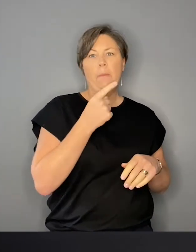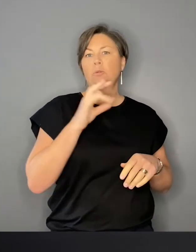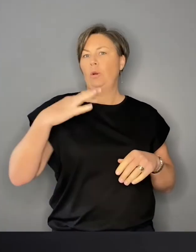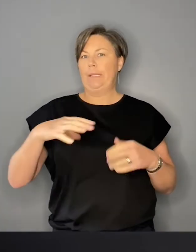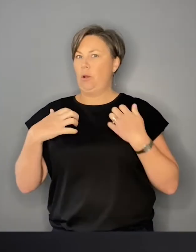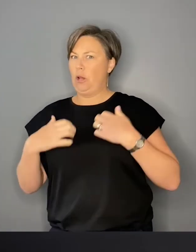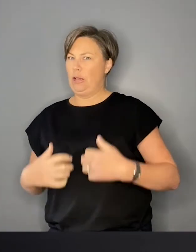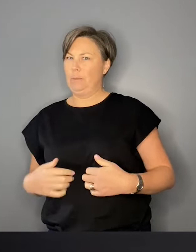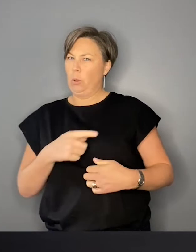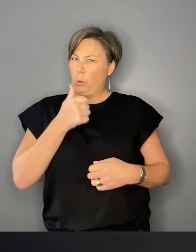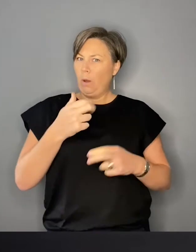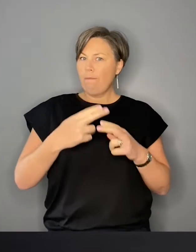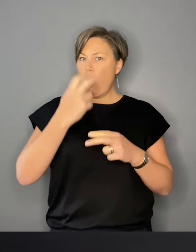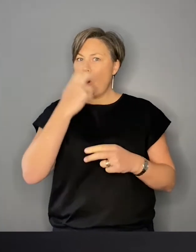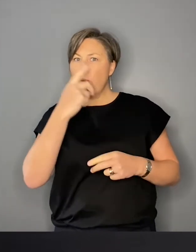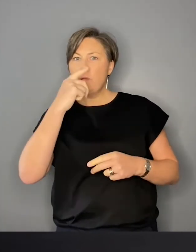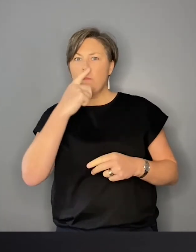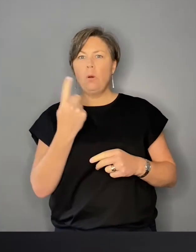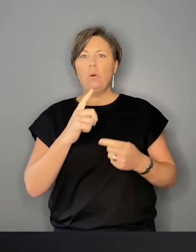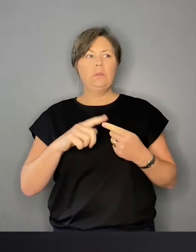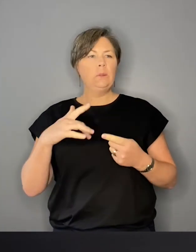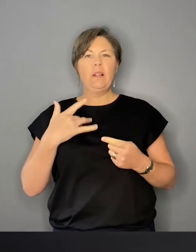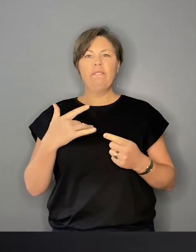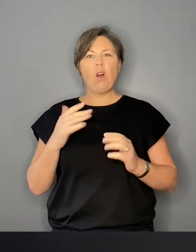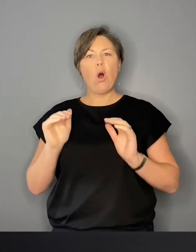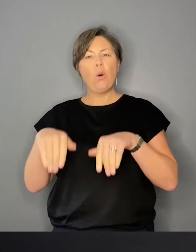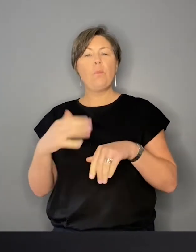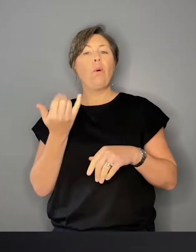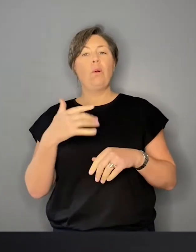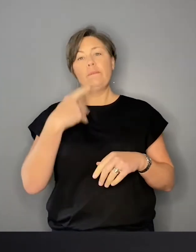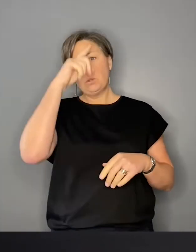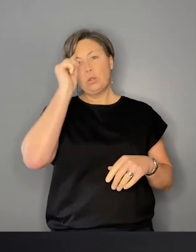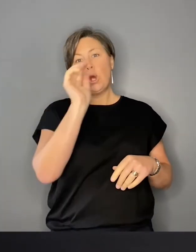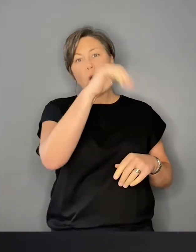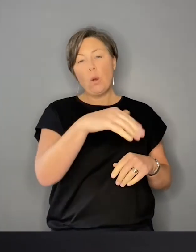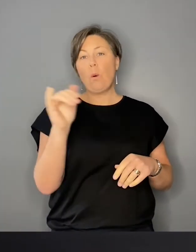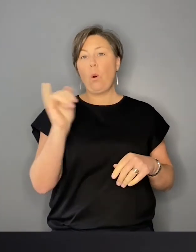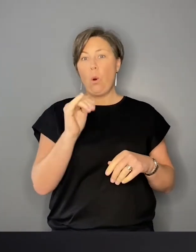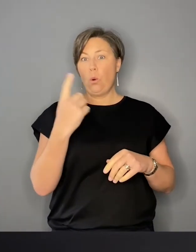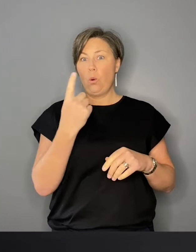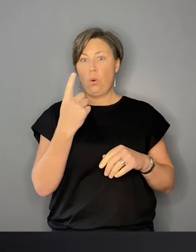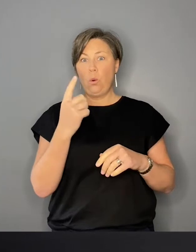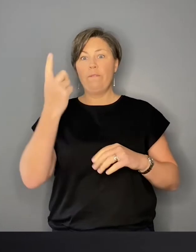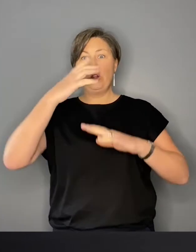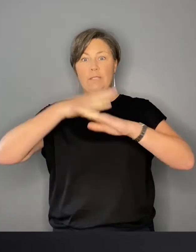This is particularly beneficial for older Australians living independently and in residential aged care facilities, for First Nations people aged over 50,